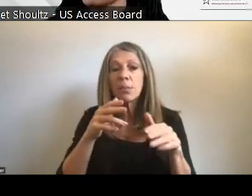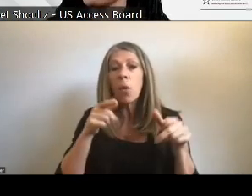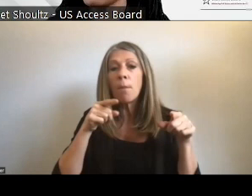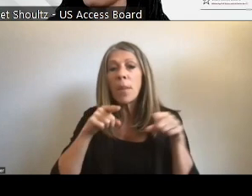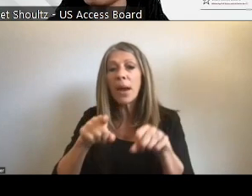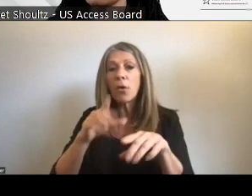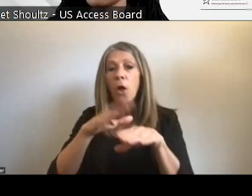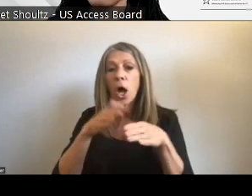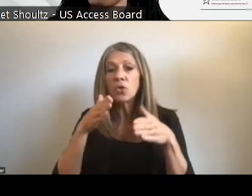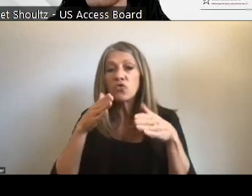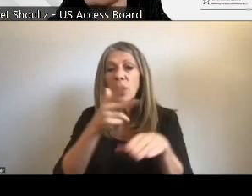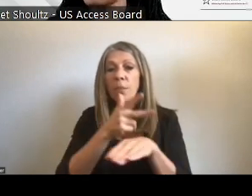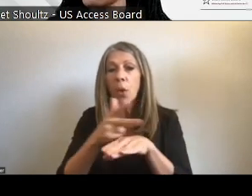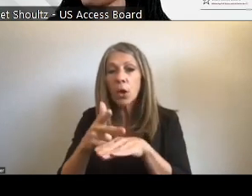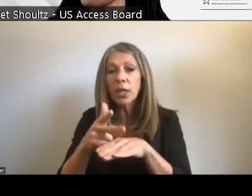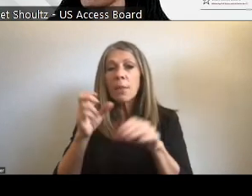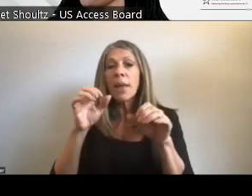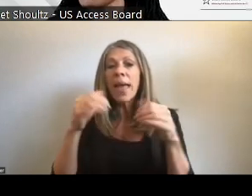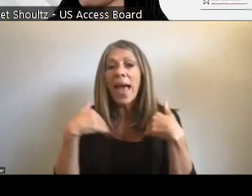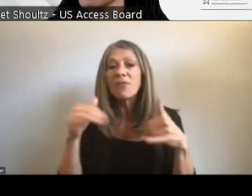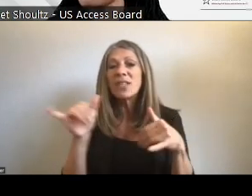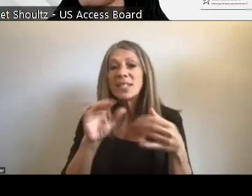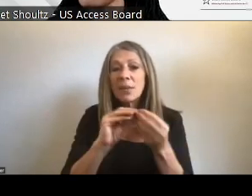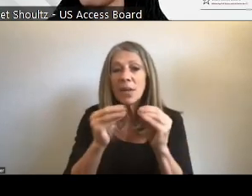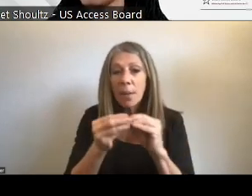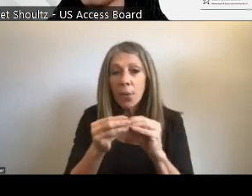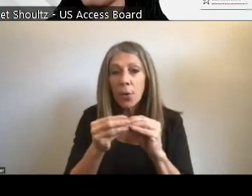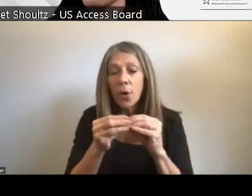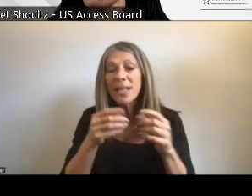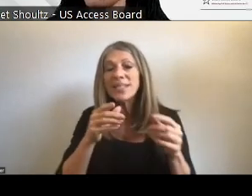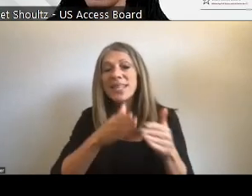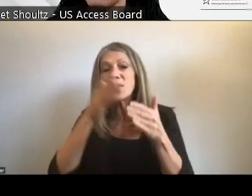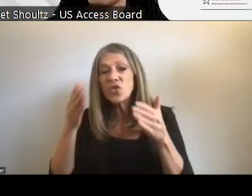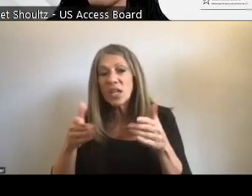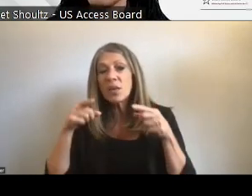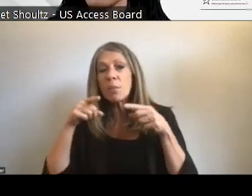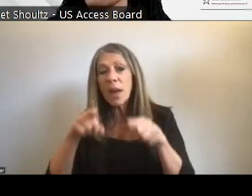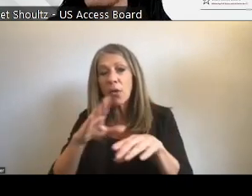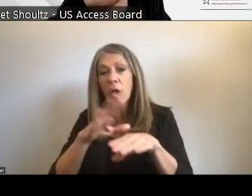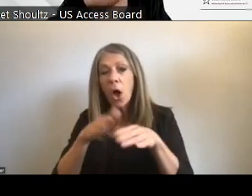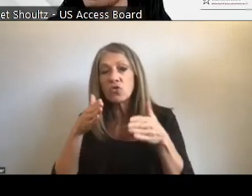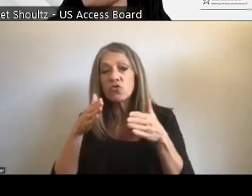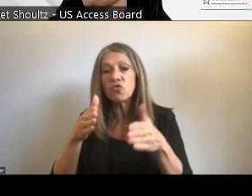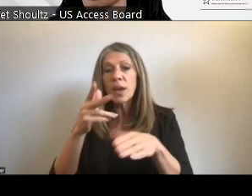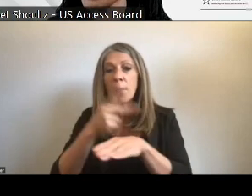dimension as adjacent parallel on street parking spaces if that accessible on-street